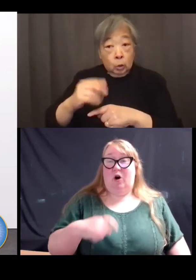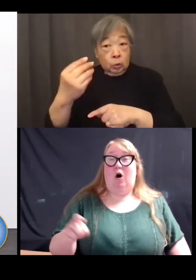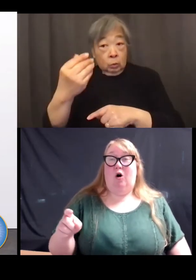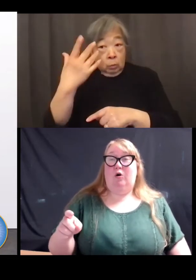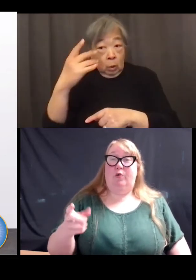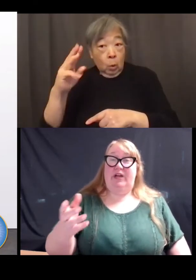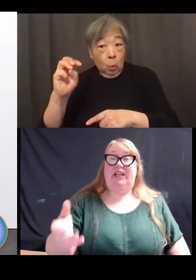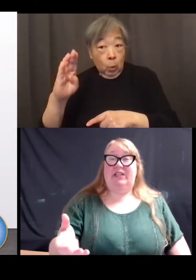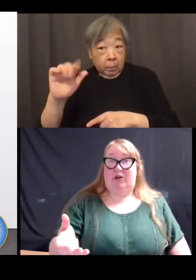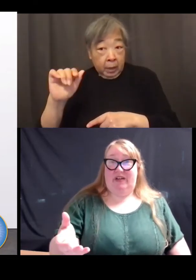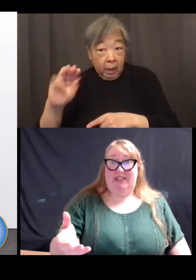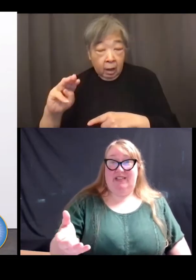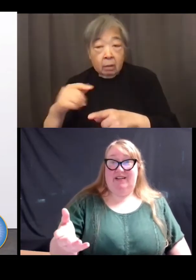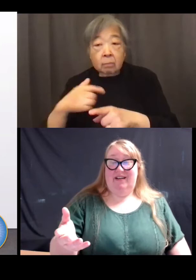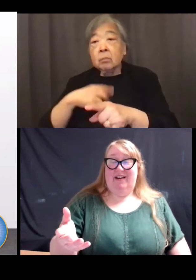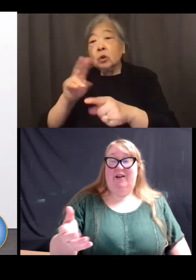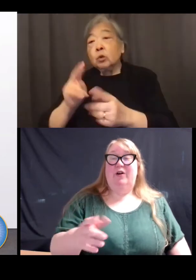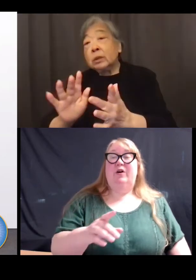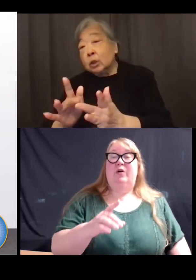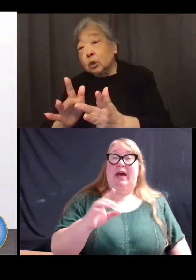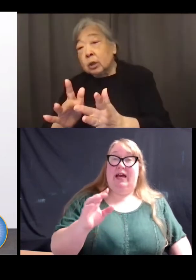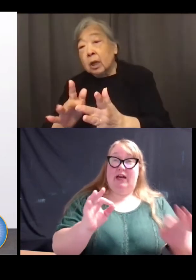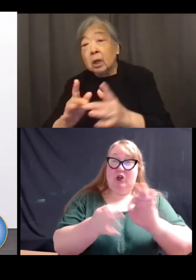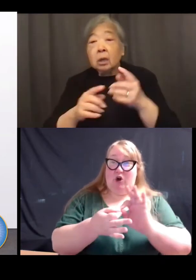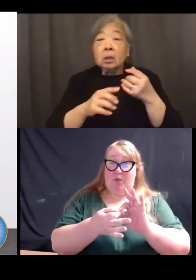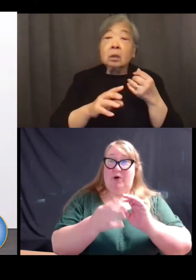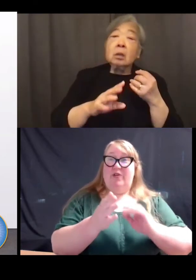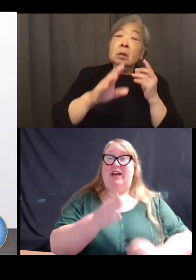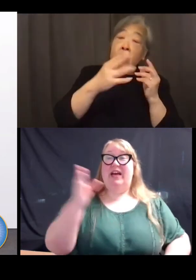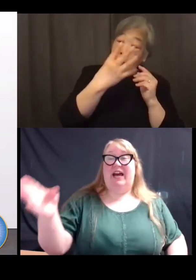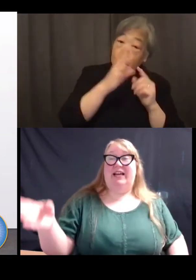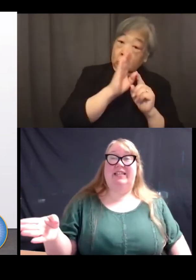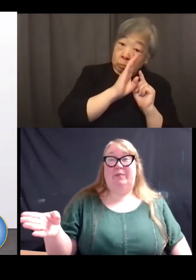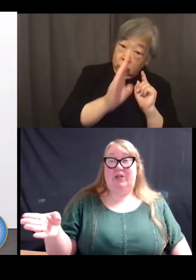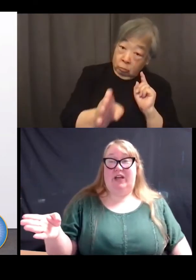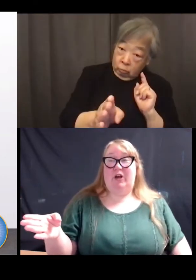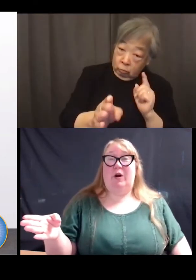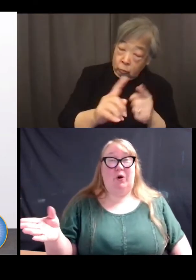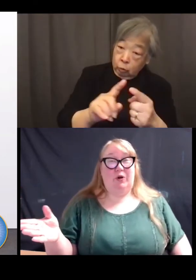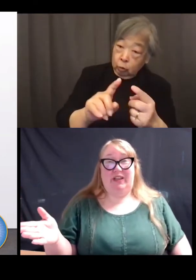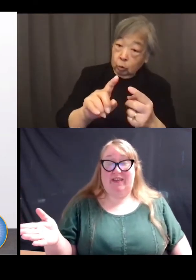call the relay service and an interpreter then connects them to the hearing person they